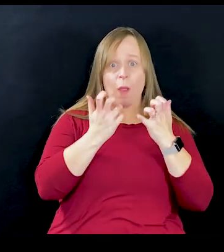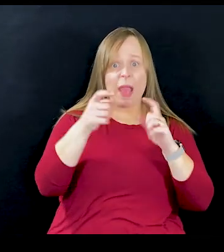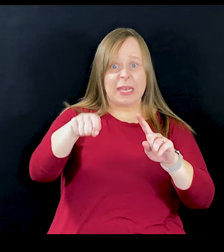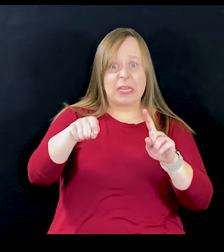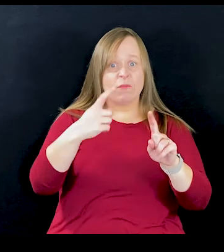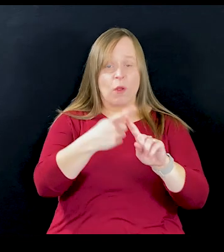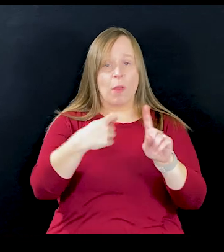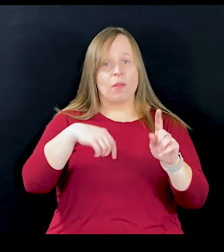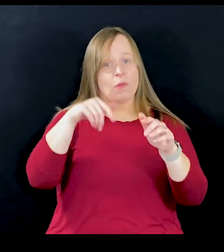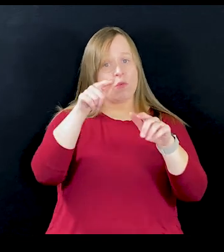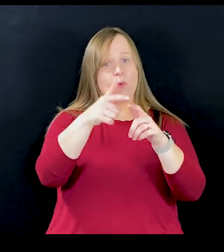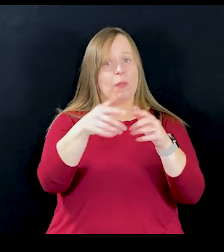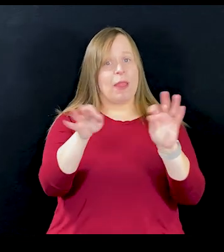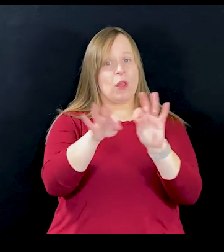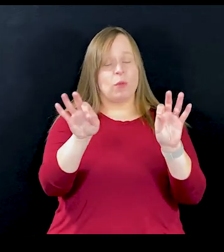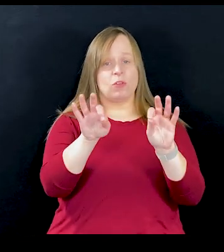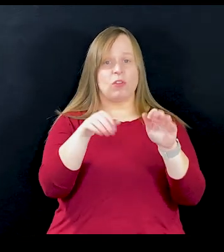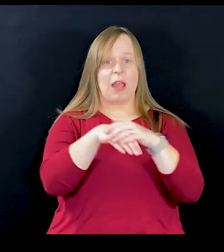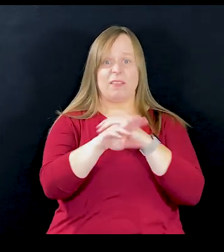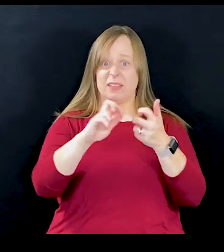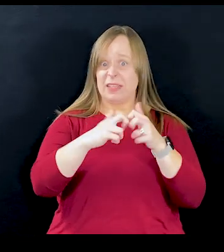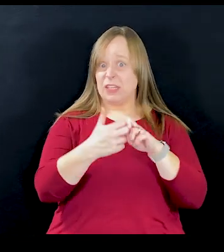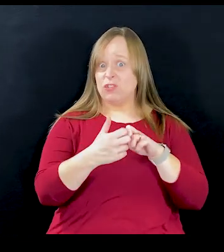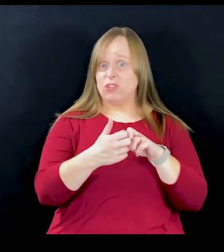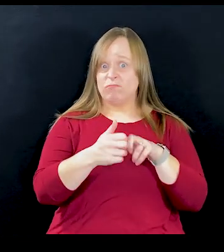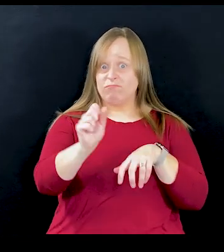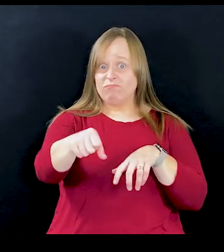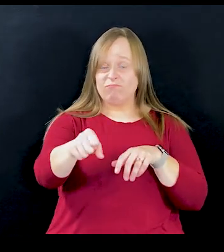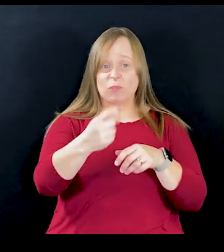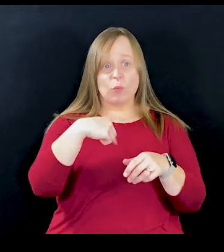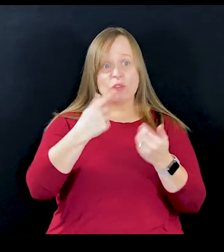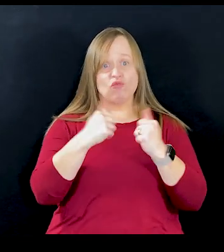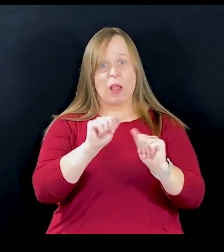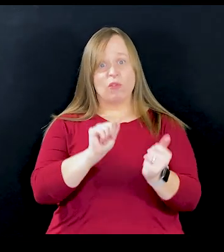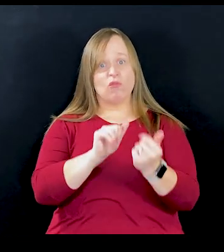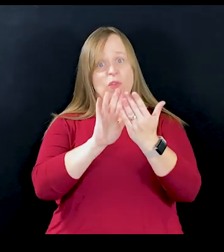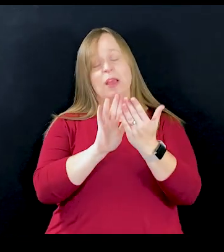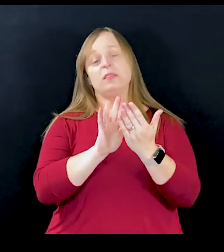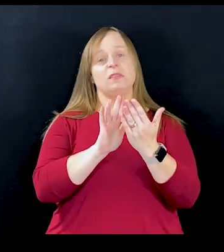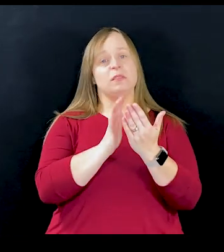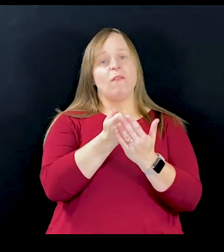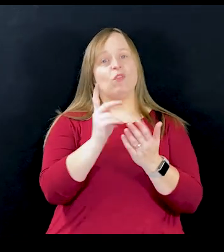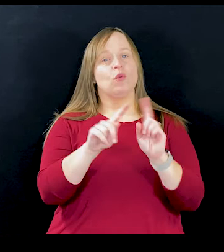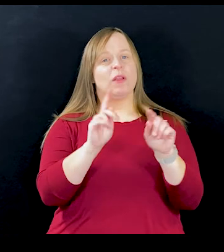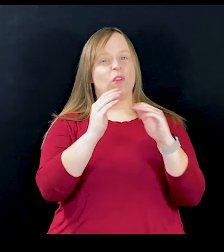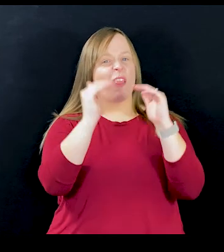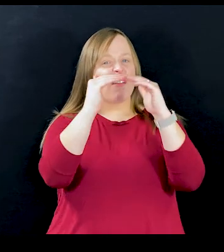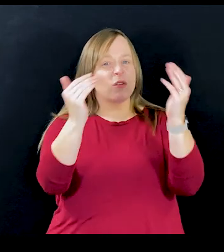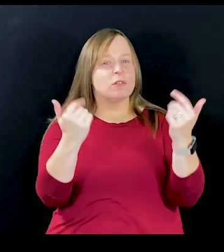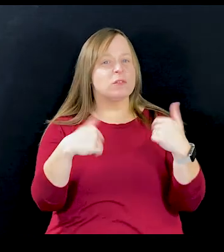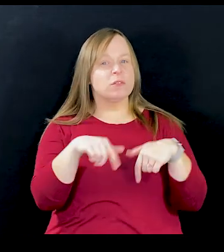And so language access is an issue. And that's something that we try to address on a couple of different levels.